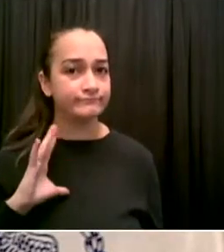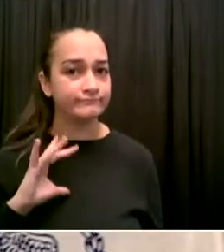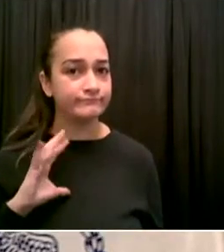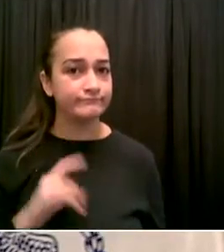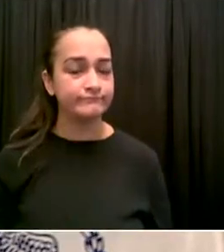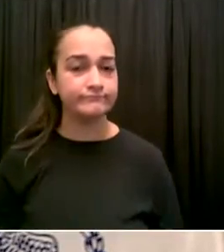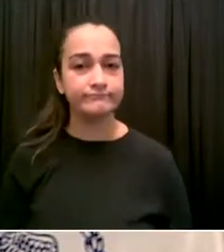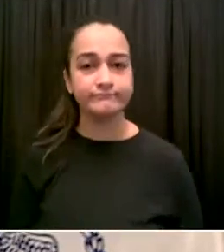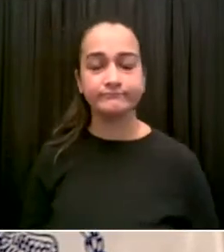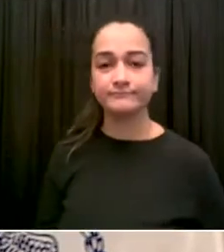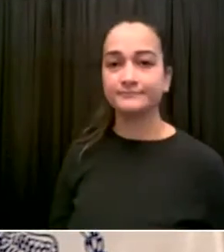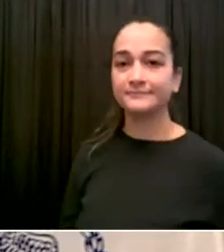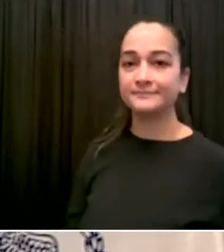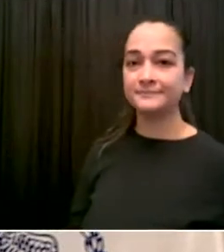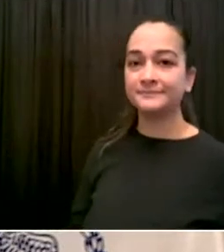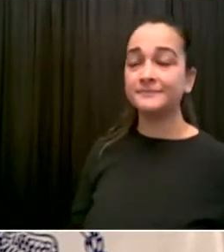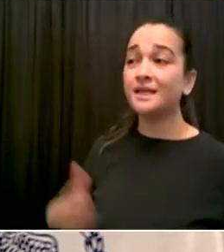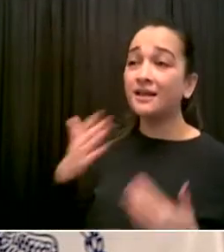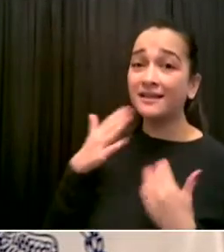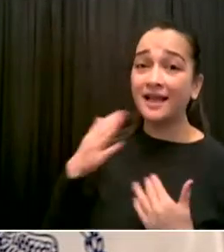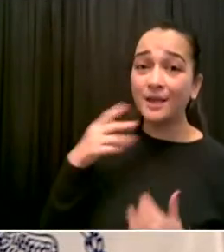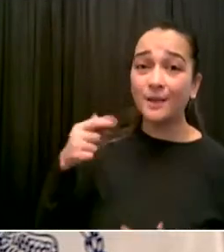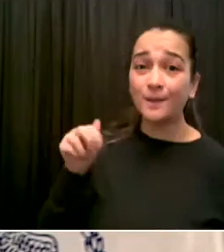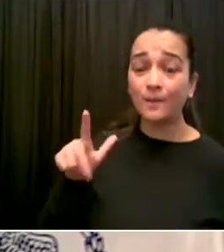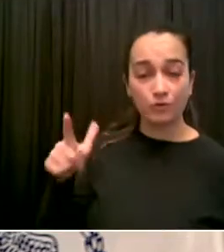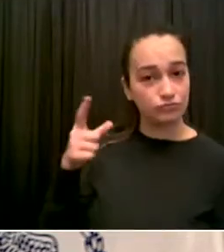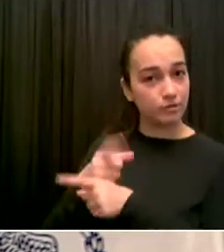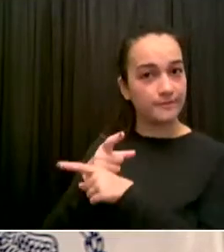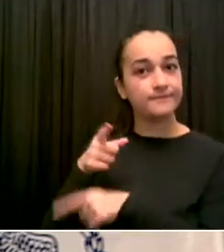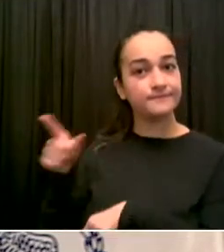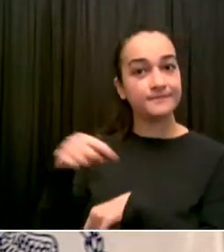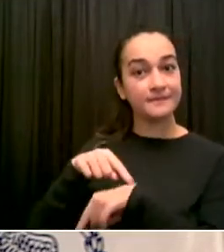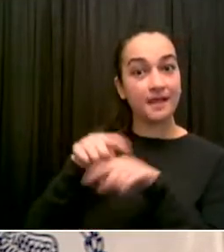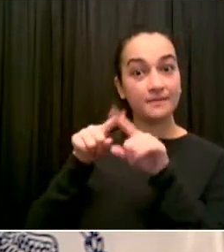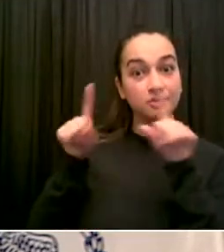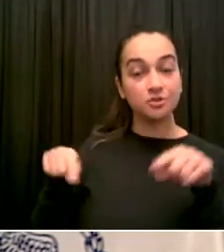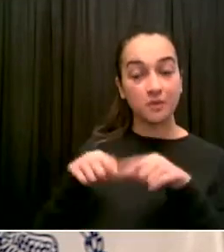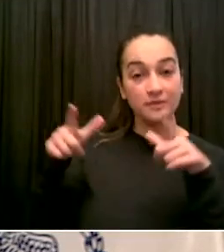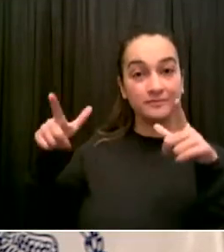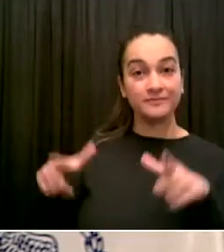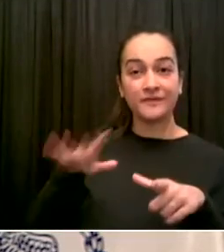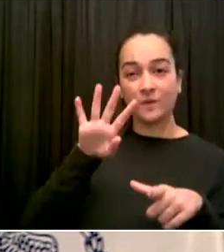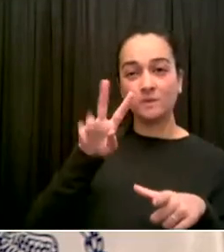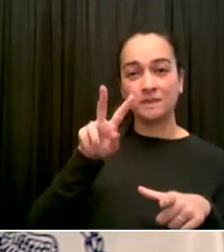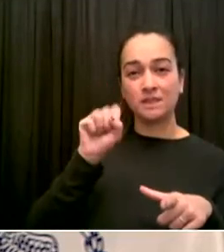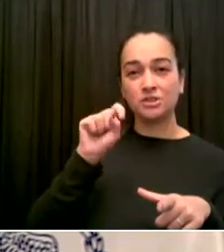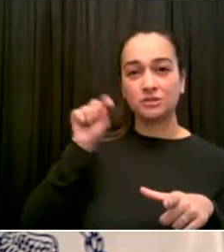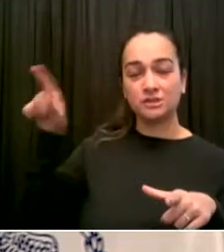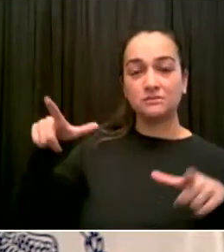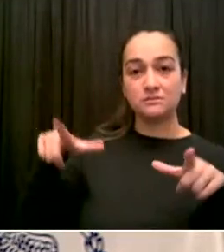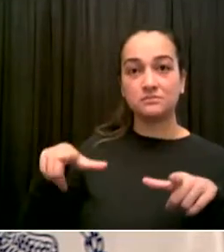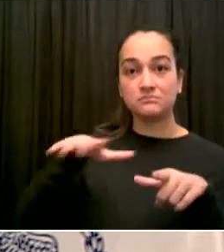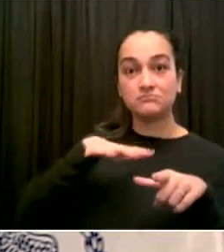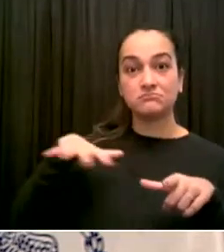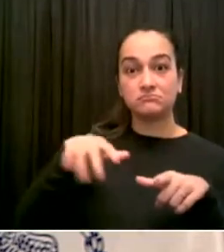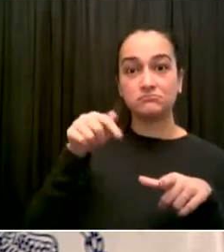HONOR. THANK YOU FOR EVERYTHING YOU HAVE DONE.